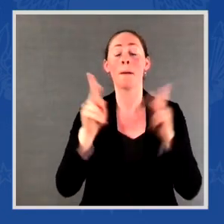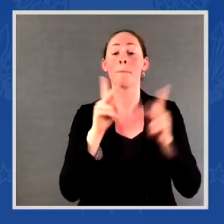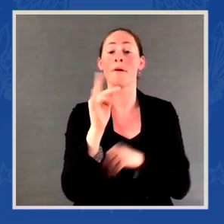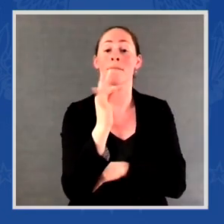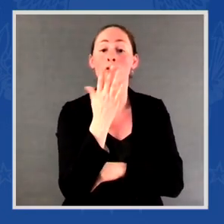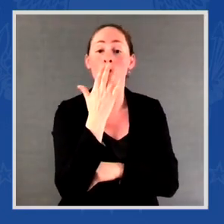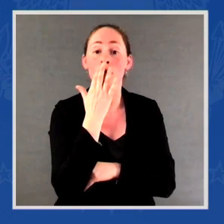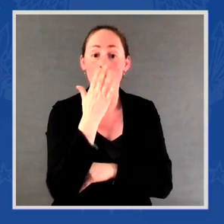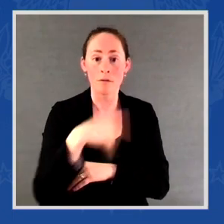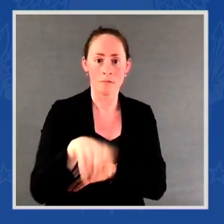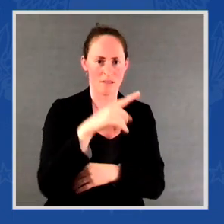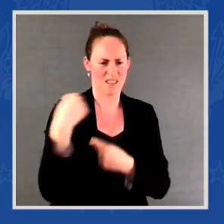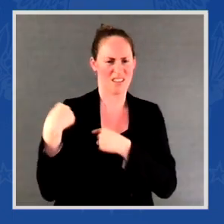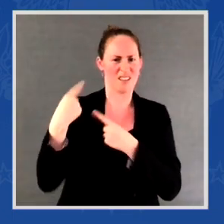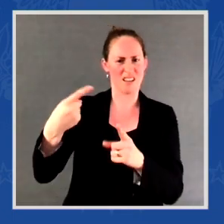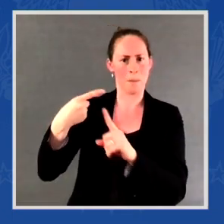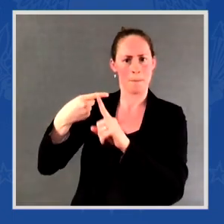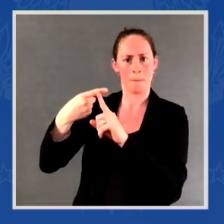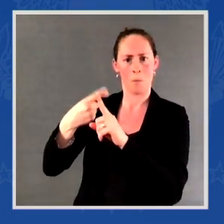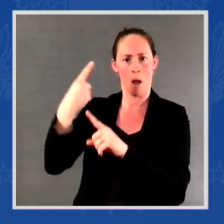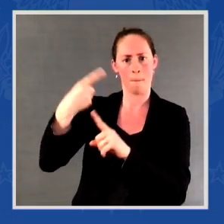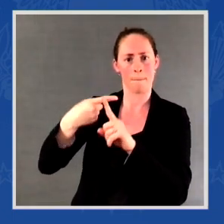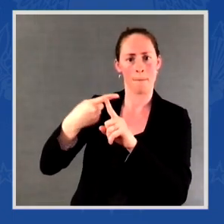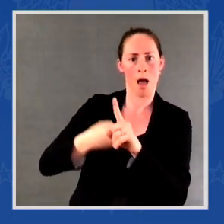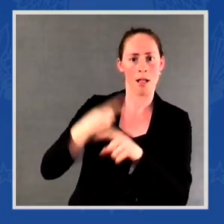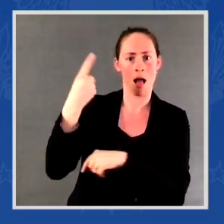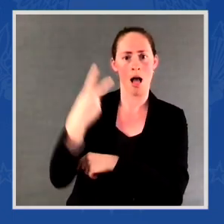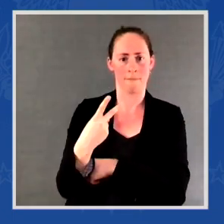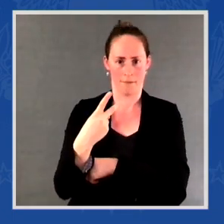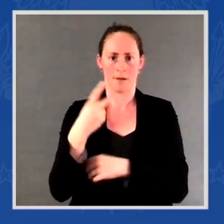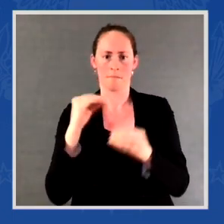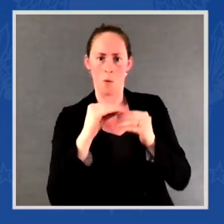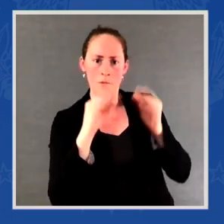The more we close the racial gap in vaccination rates, the more lives we can save.